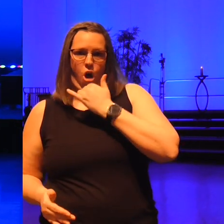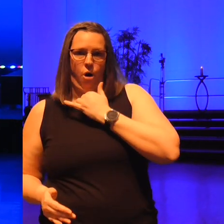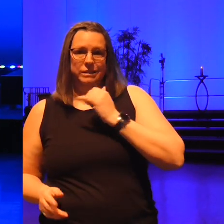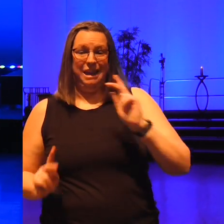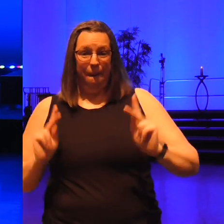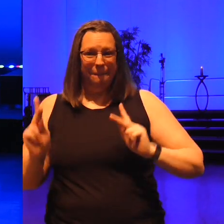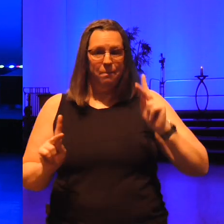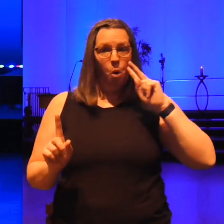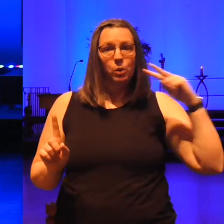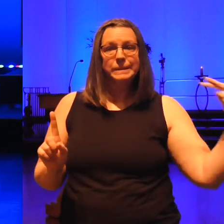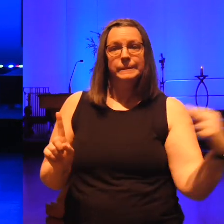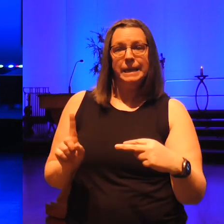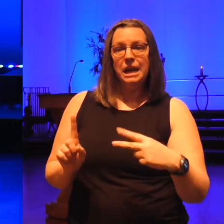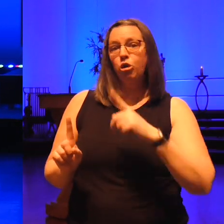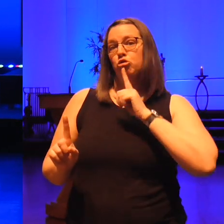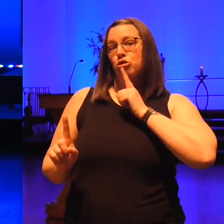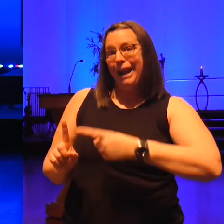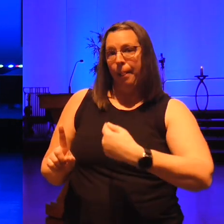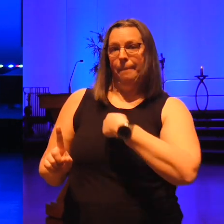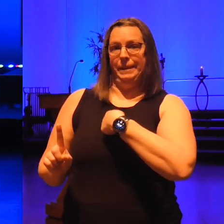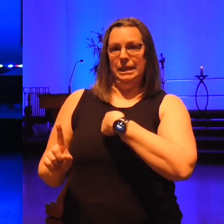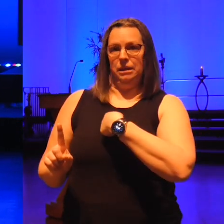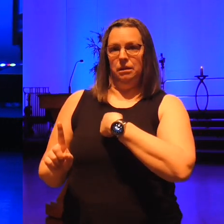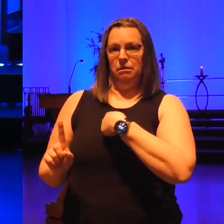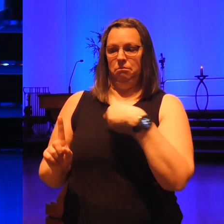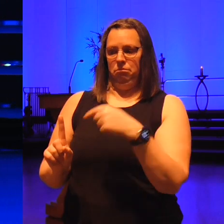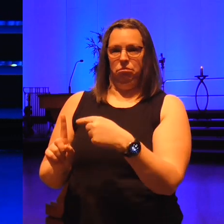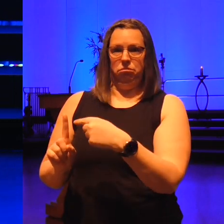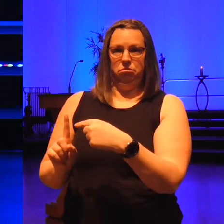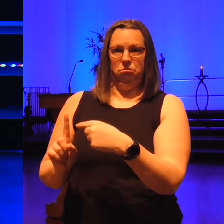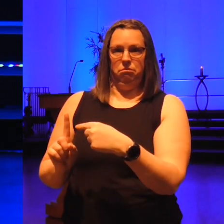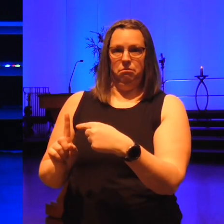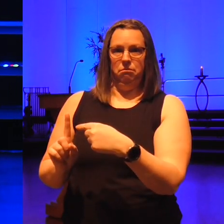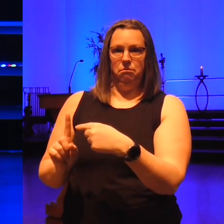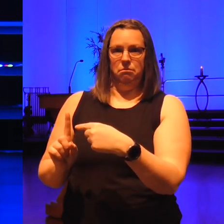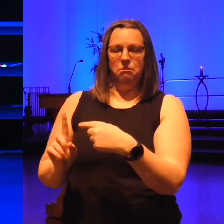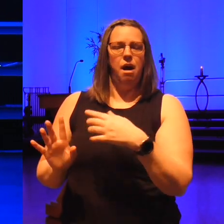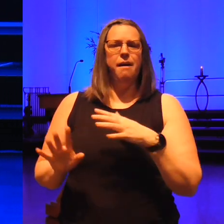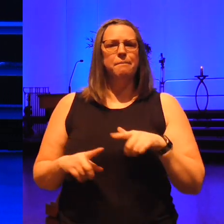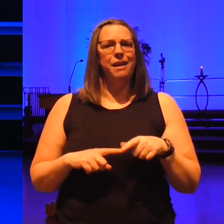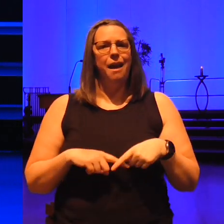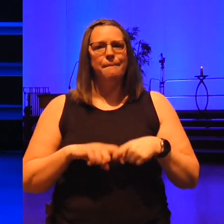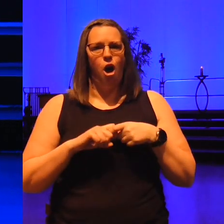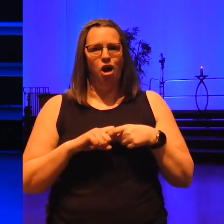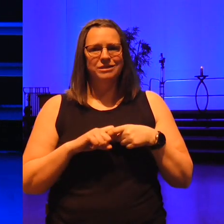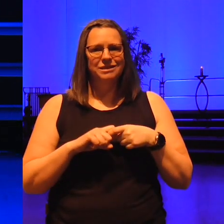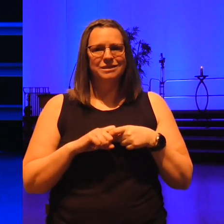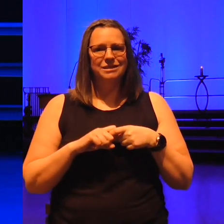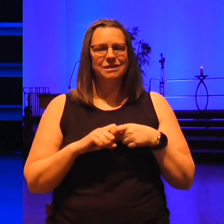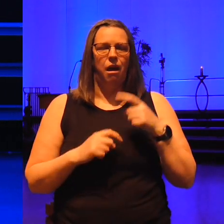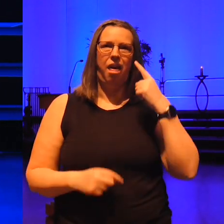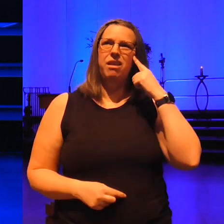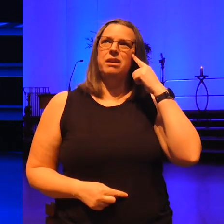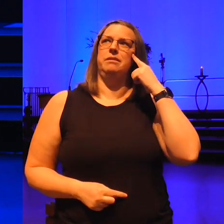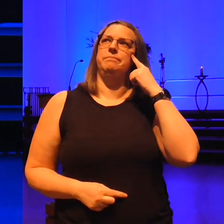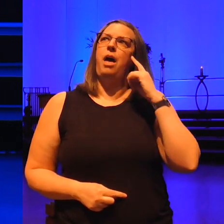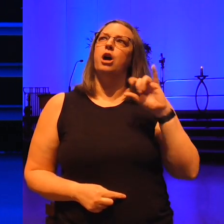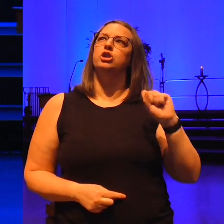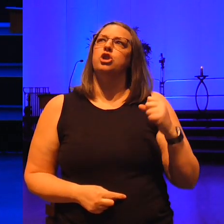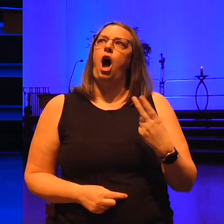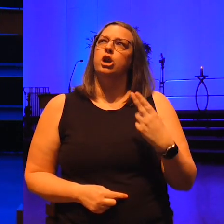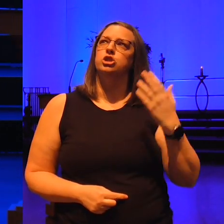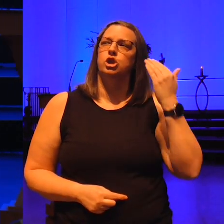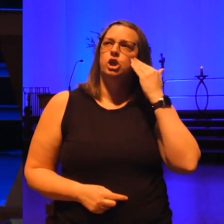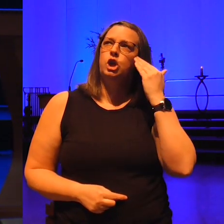the real me and I pause and think to myself Josh you know there could be another way of